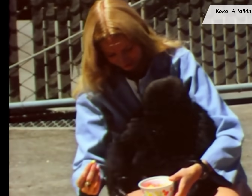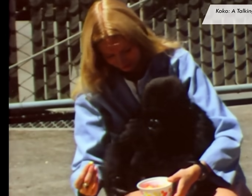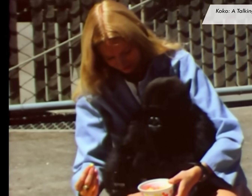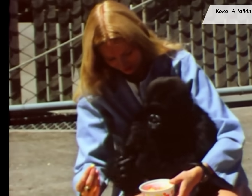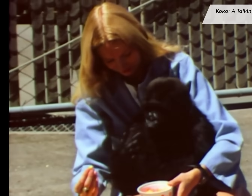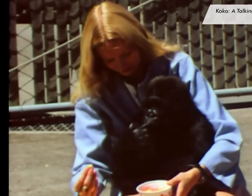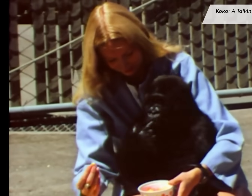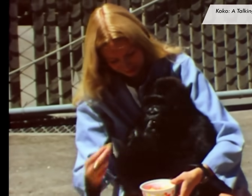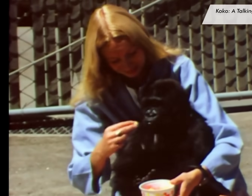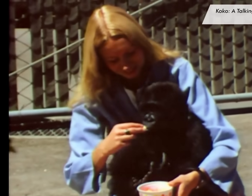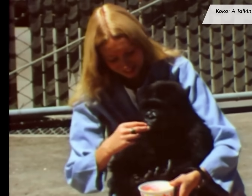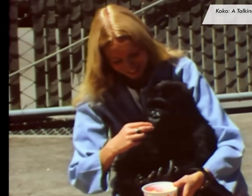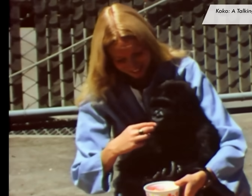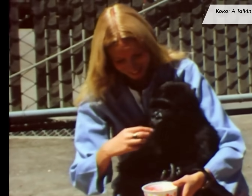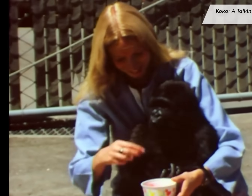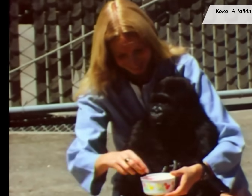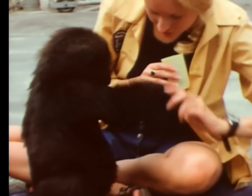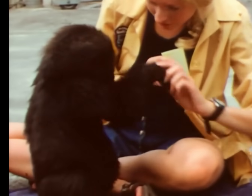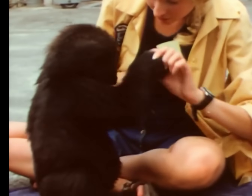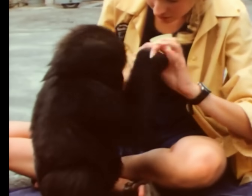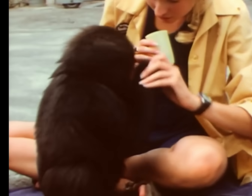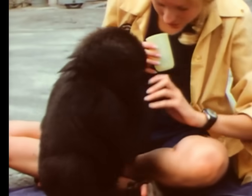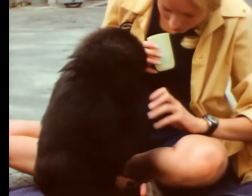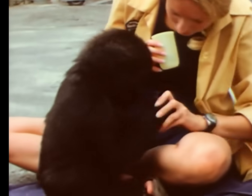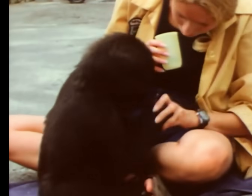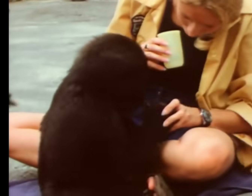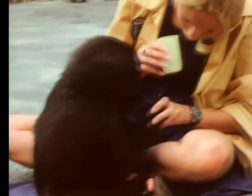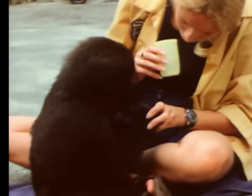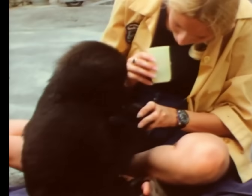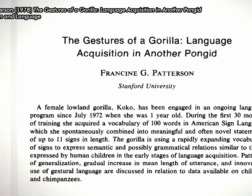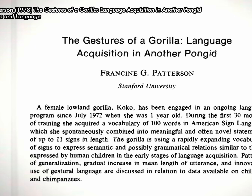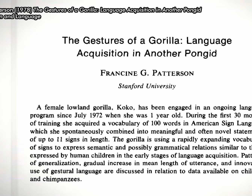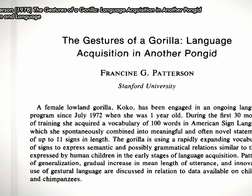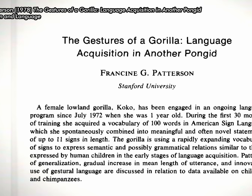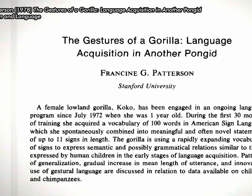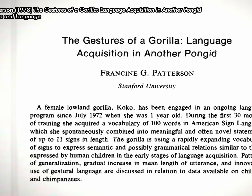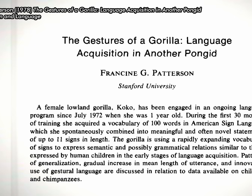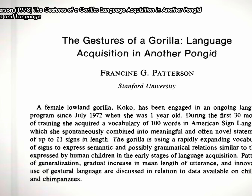Patterson starts to teach Koko sign language. Paterson describes Koko's language acquisition in her 1978 paper,